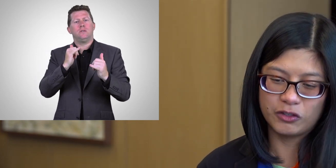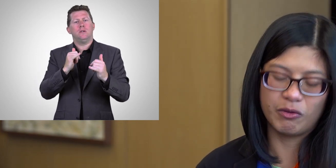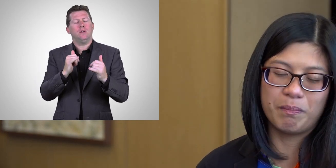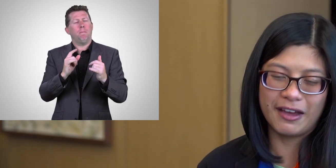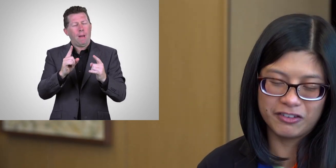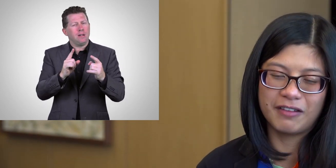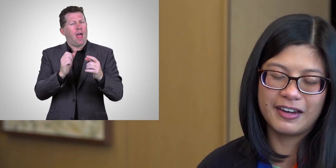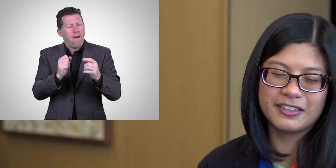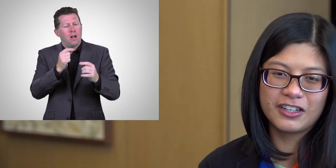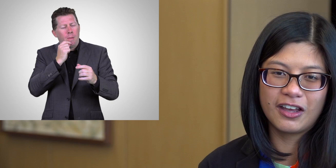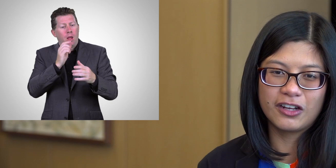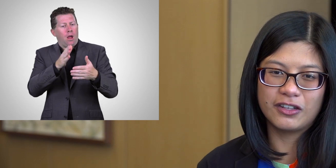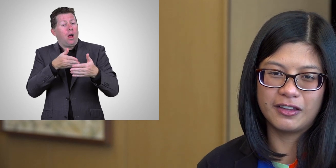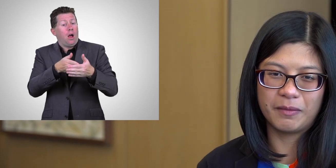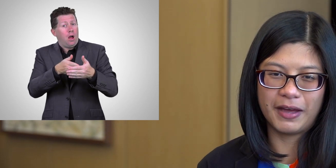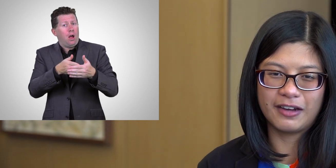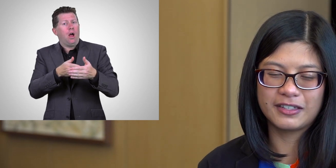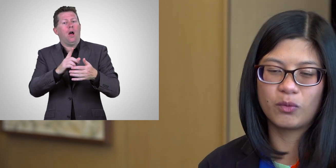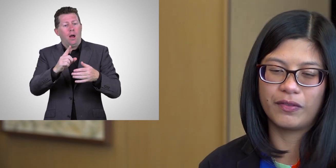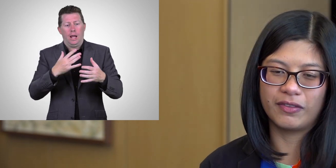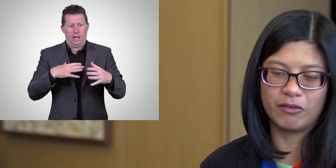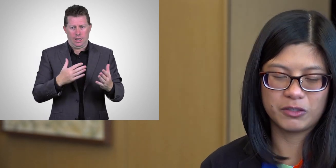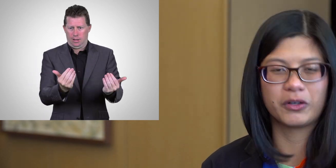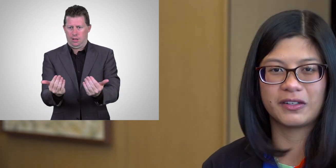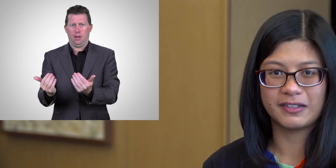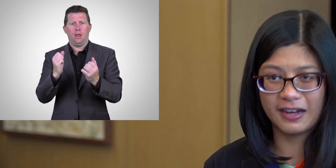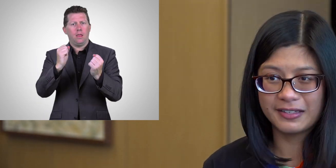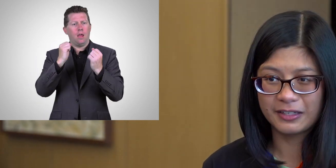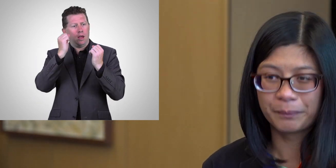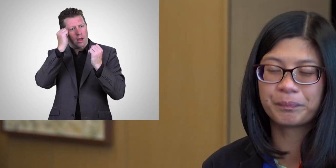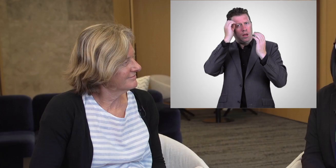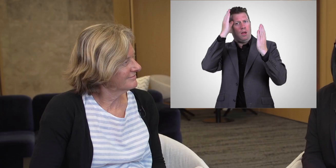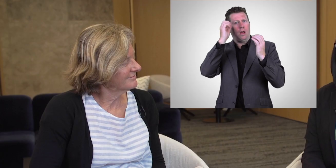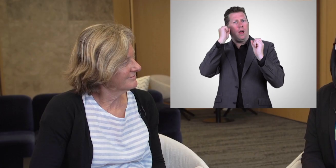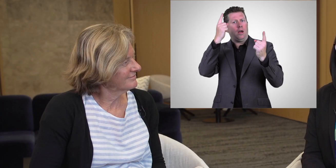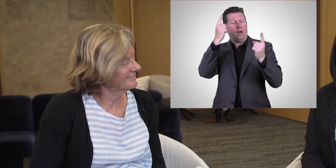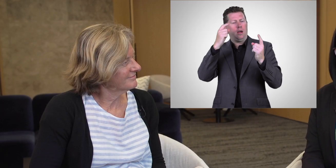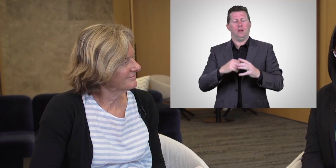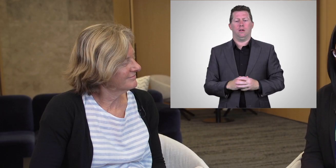of a bounded range to think about when they're responding to the task, and I think within this